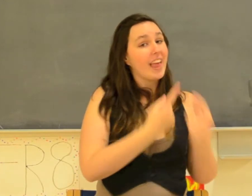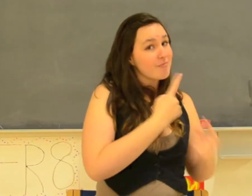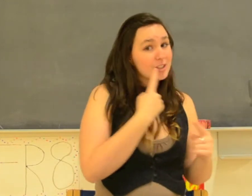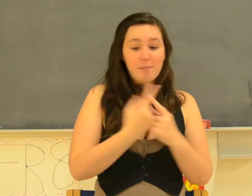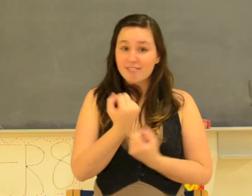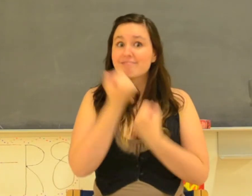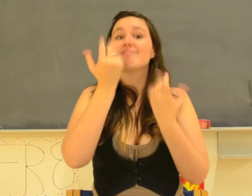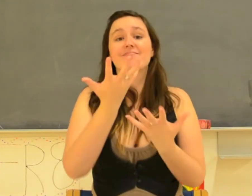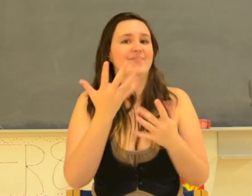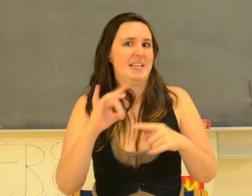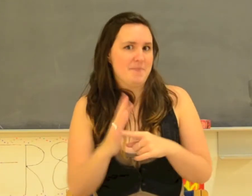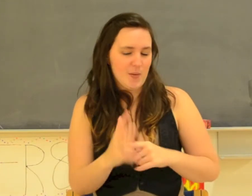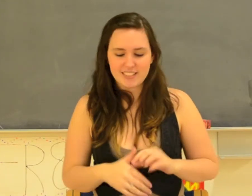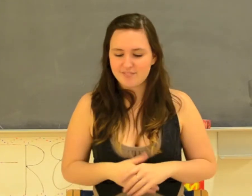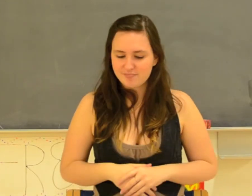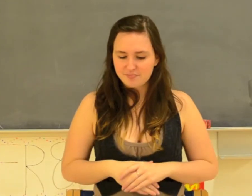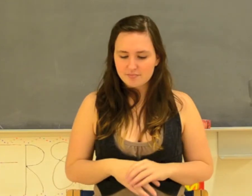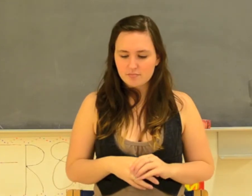Both the information and expression are equally important.